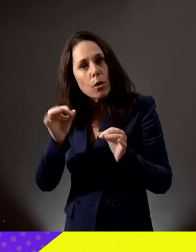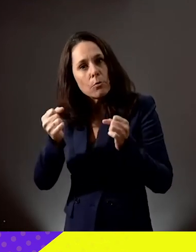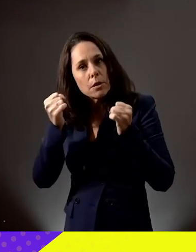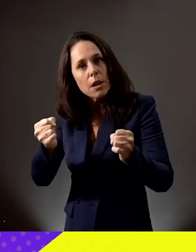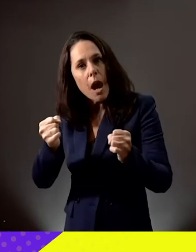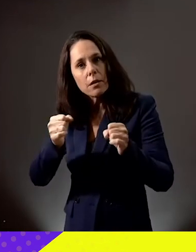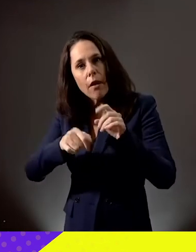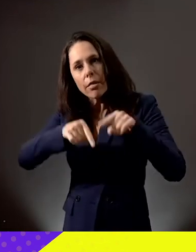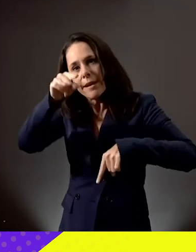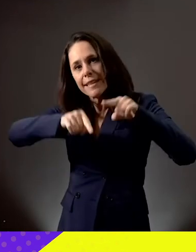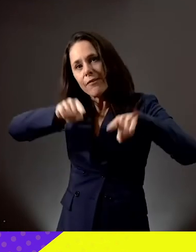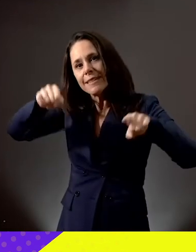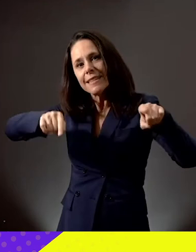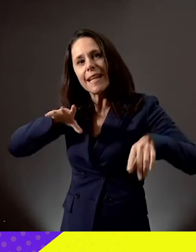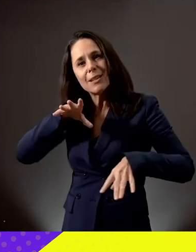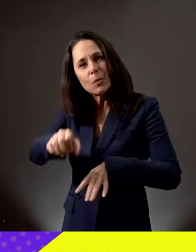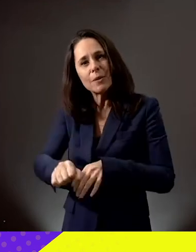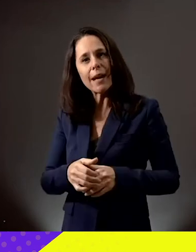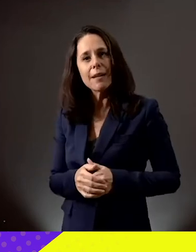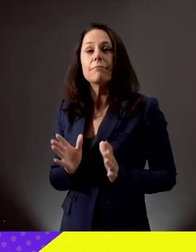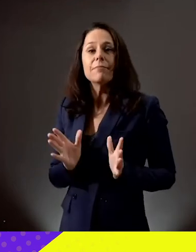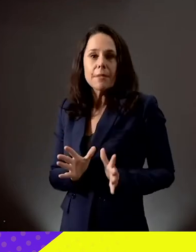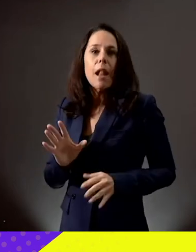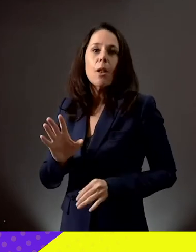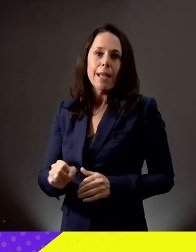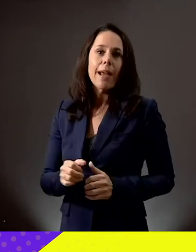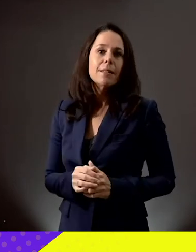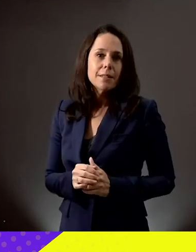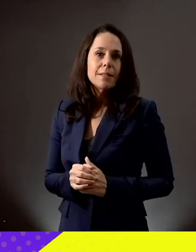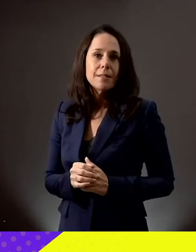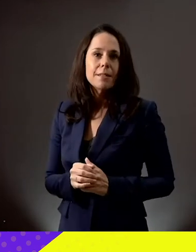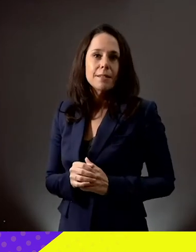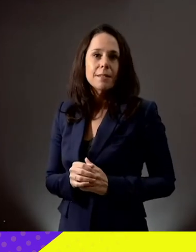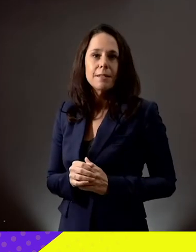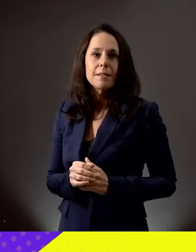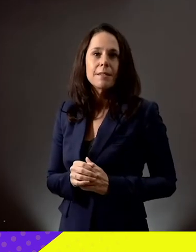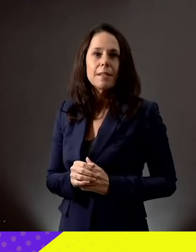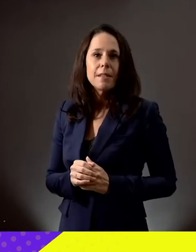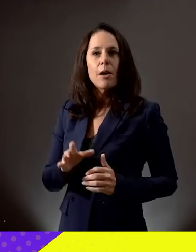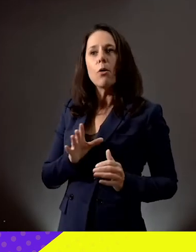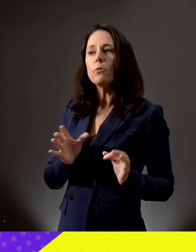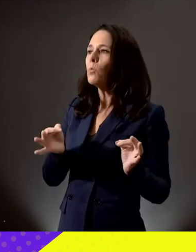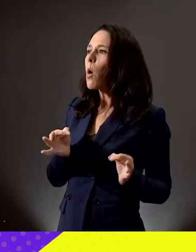We've already discovered it and experienced its beauty. Of course it's really satisfying.